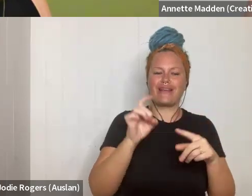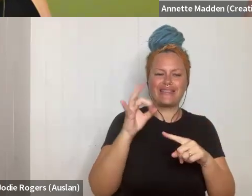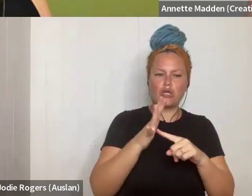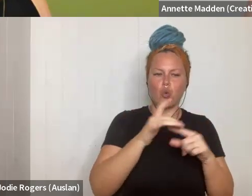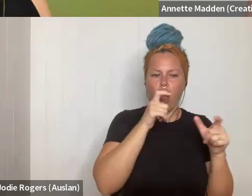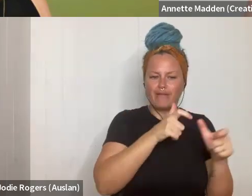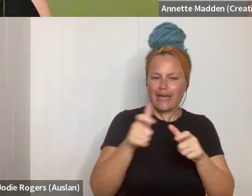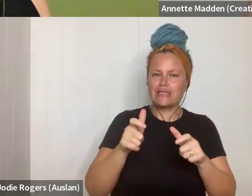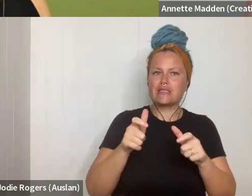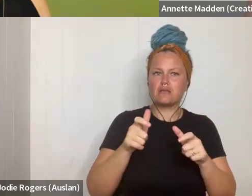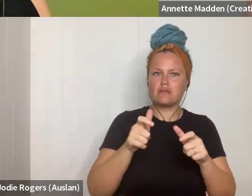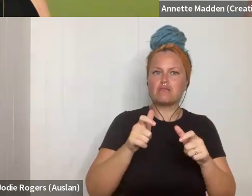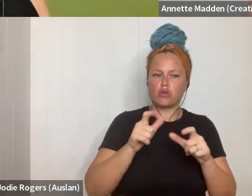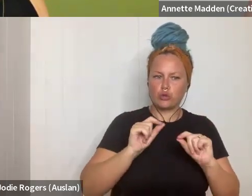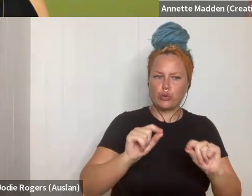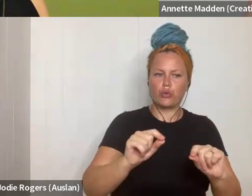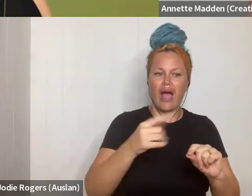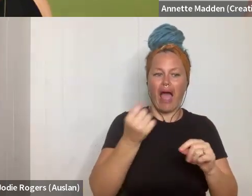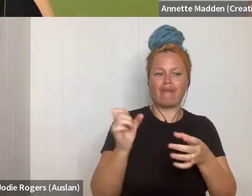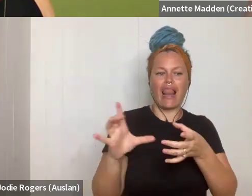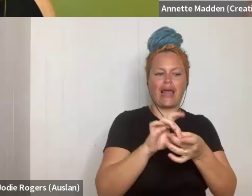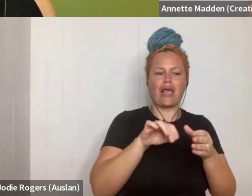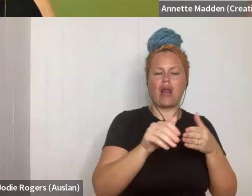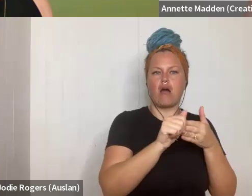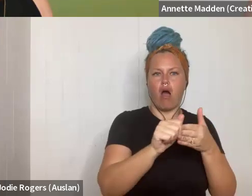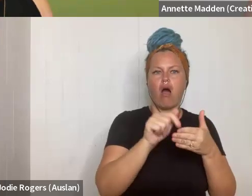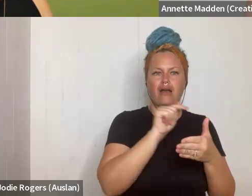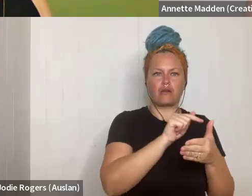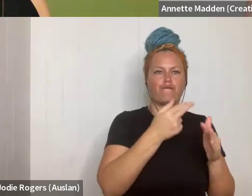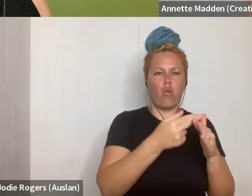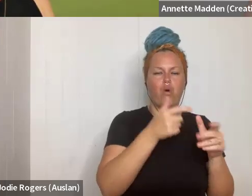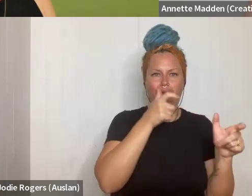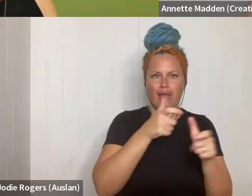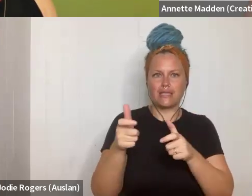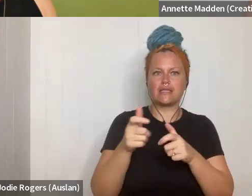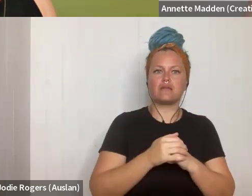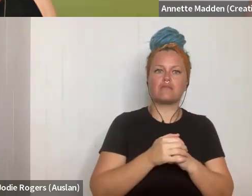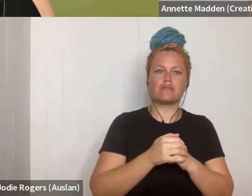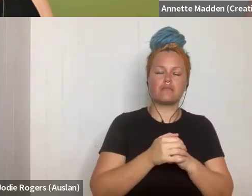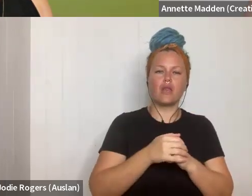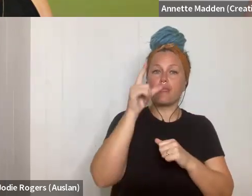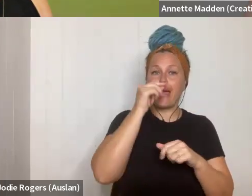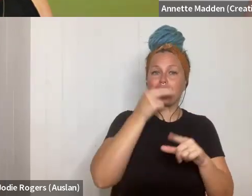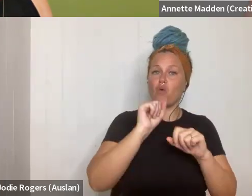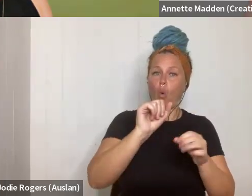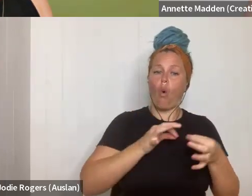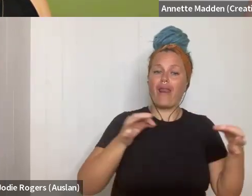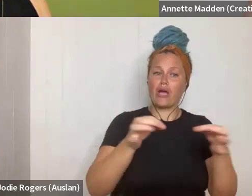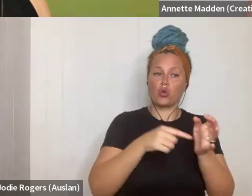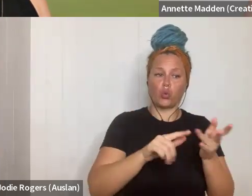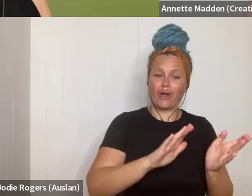please do refer to our essential governance practices.